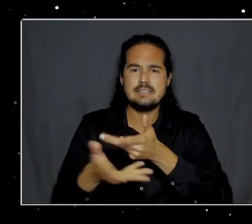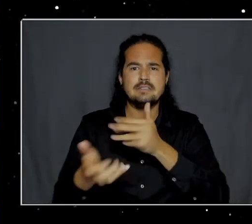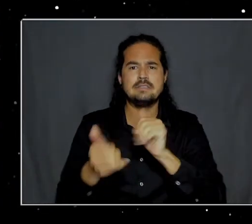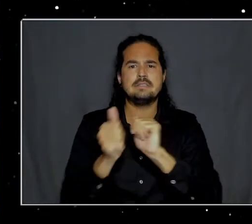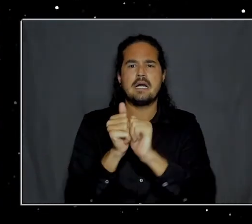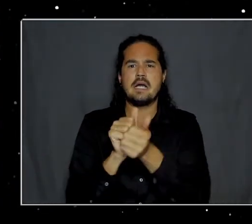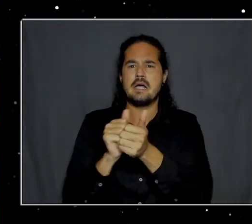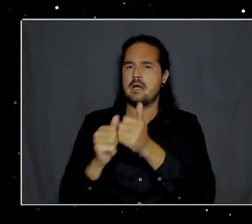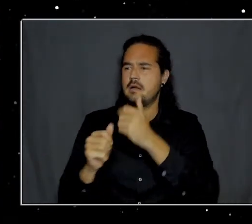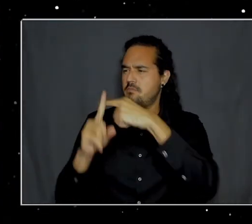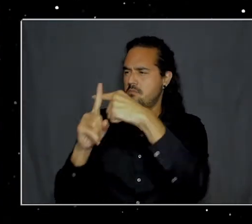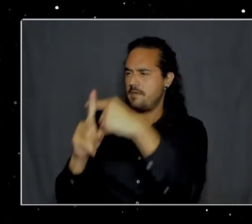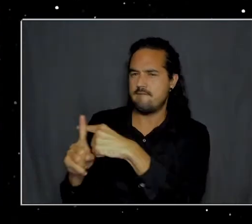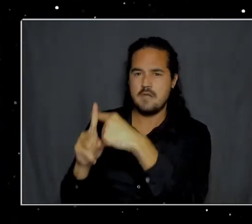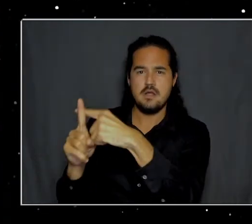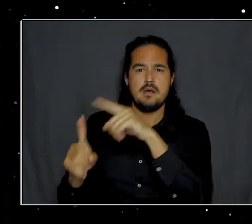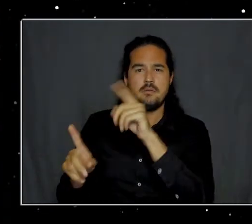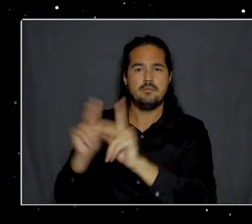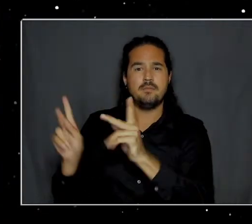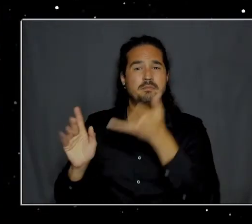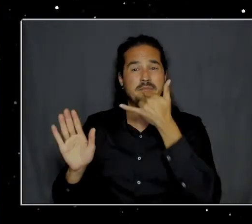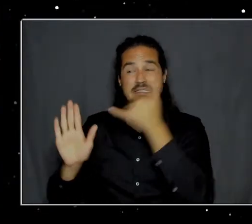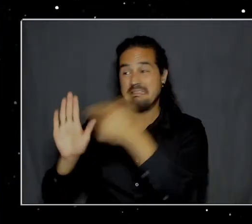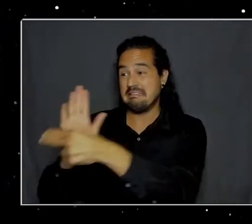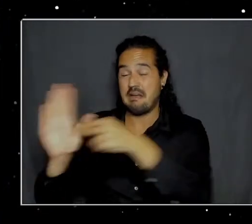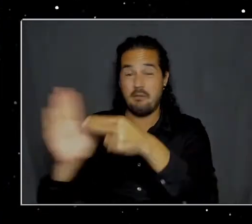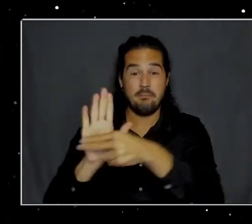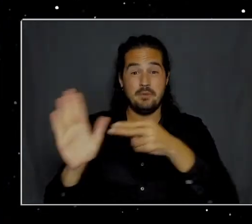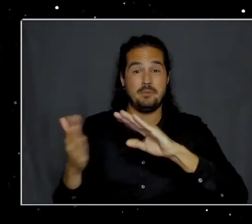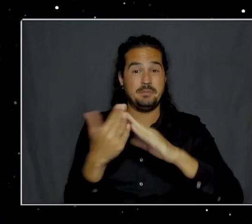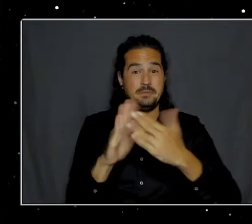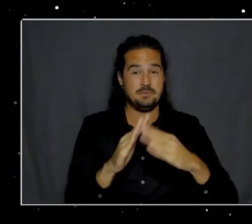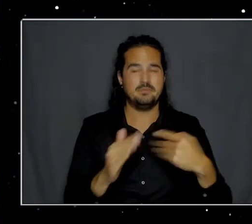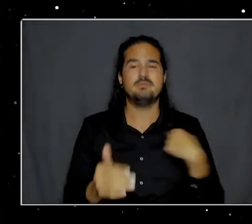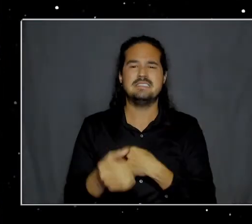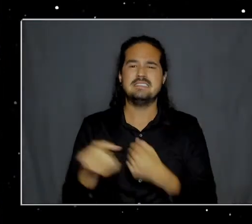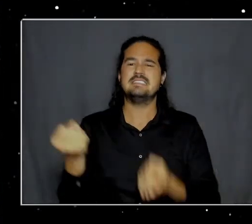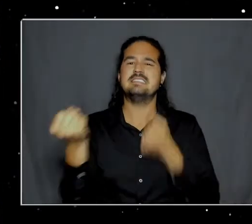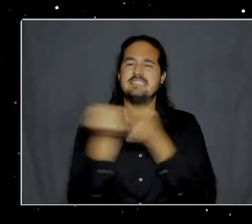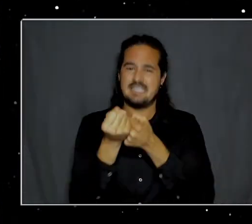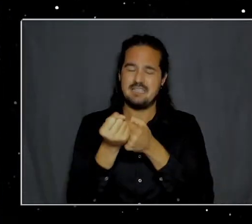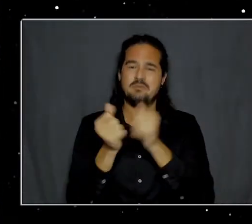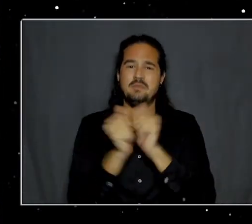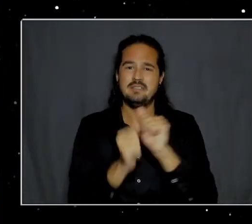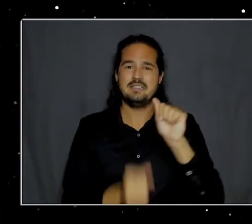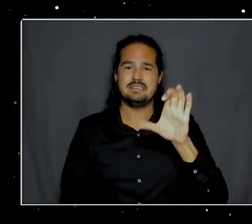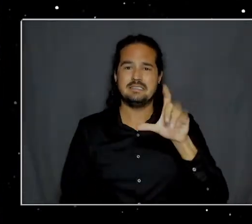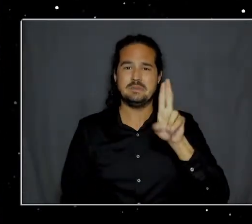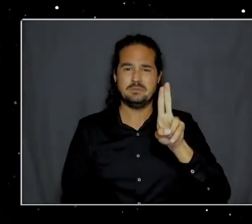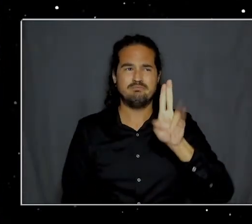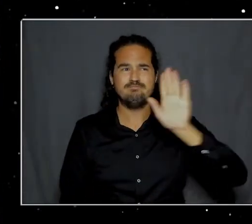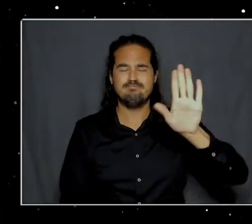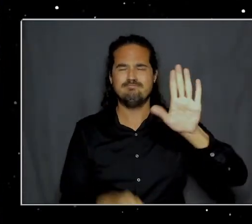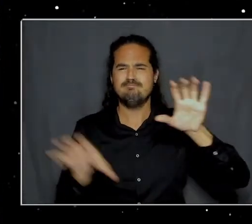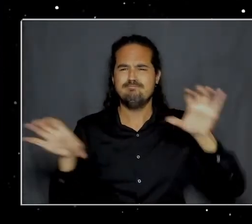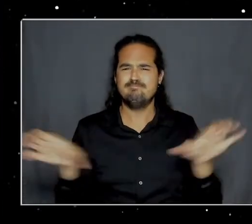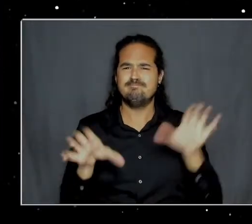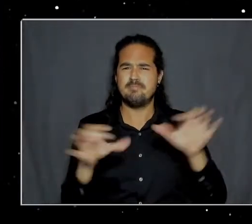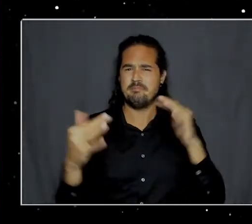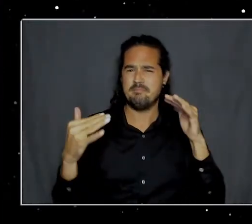MEMBERS. NICKEIA HUNTER: WE STAND WITH THE ACLU AND ALLIES IN THIS BATTLE. DANIELLE BARGALA SANCHEZ: